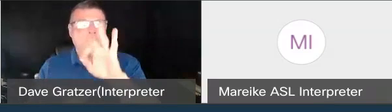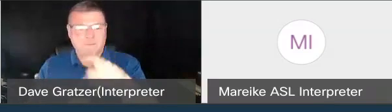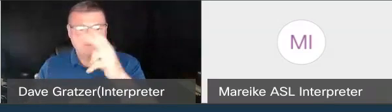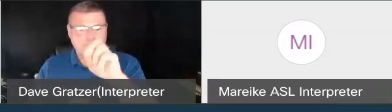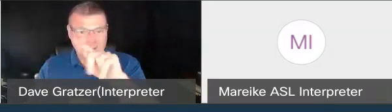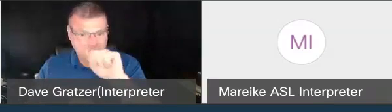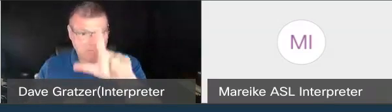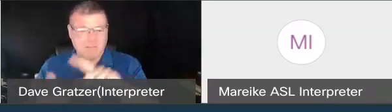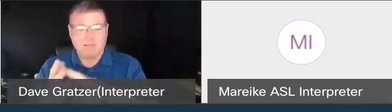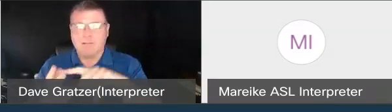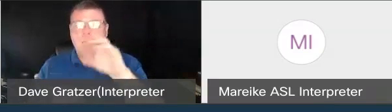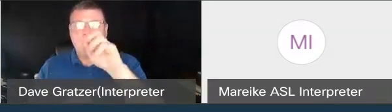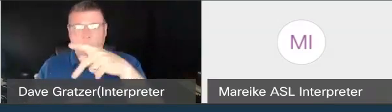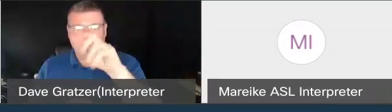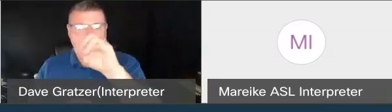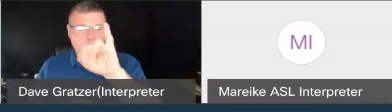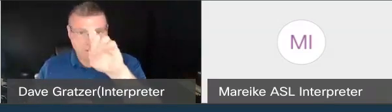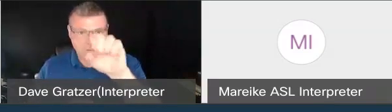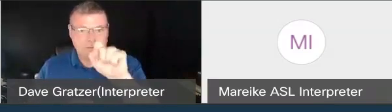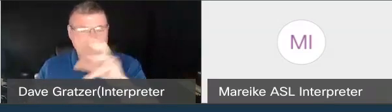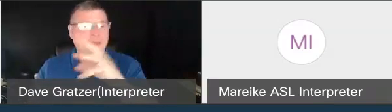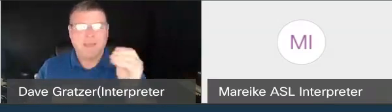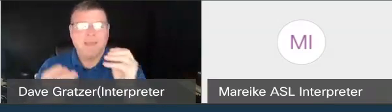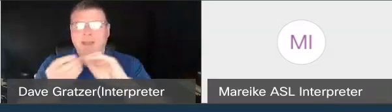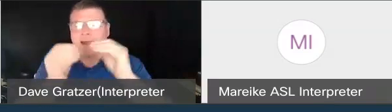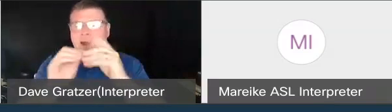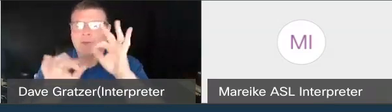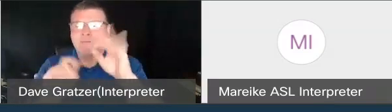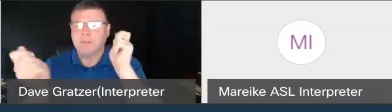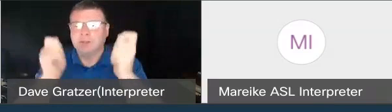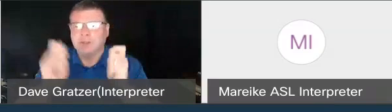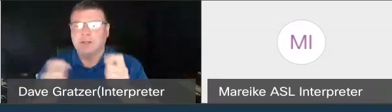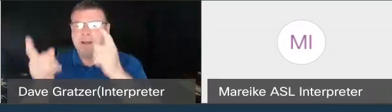And this happened coincident with a number of changes that occurred in California law